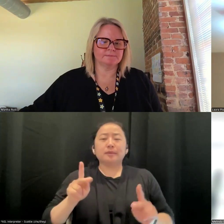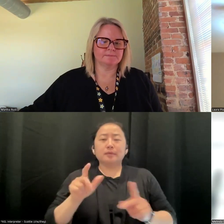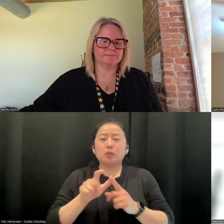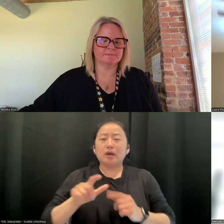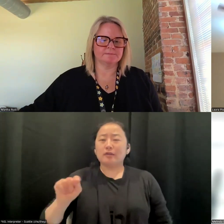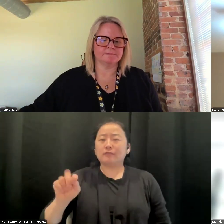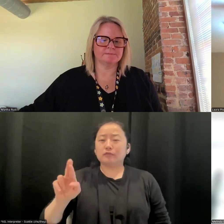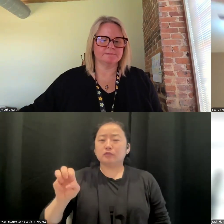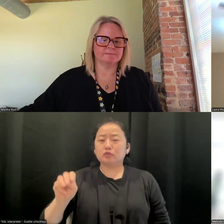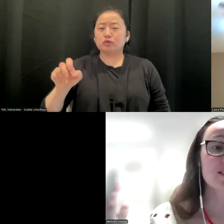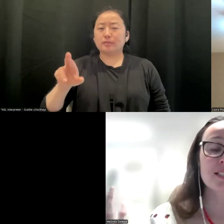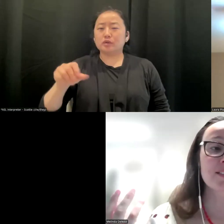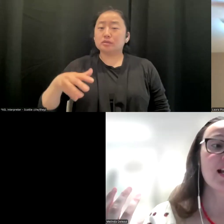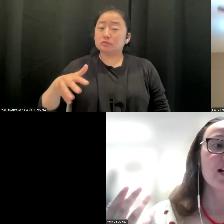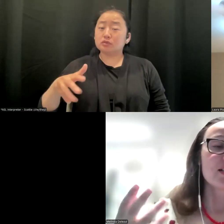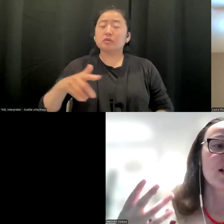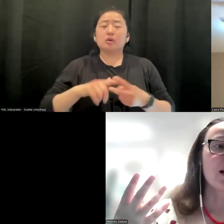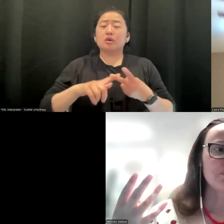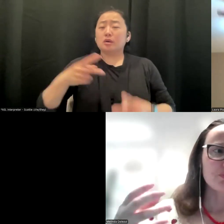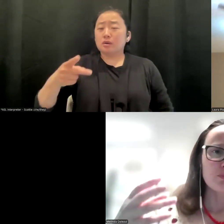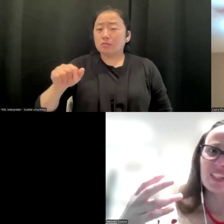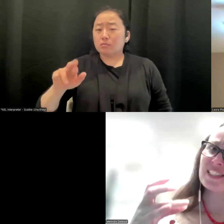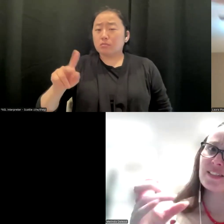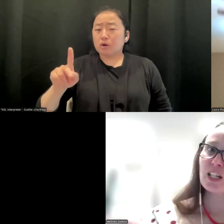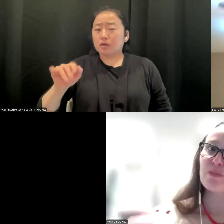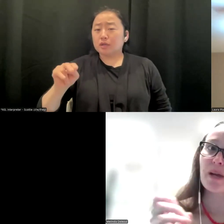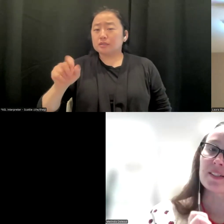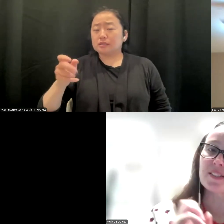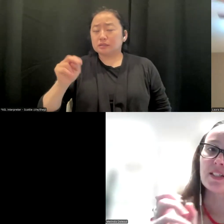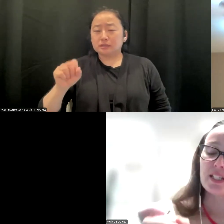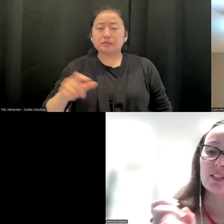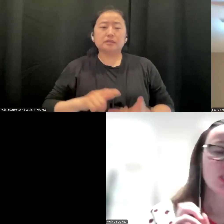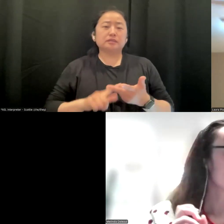effect of medication or make Parkinson's. It's a self-balancing eating utensil.